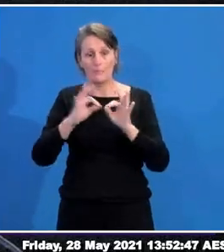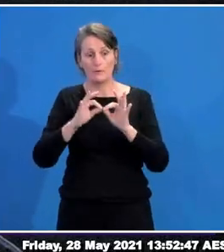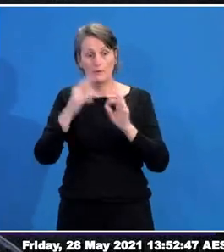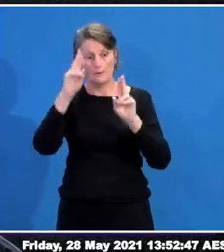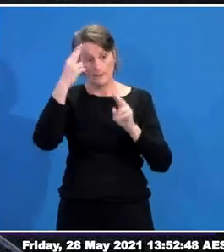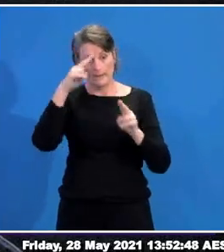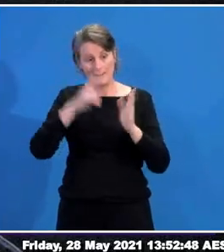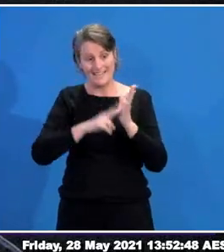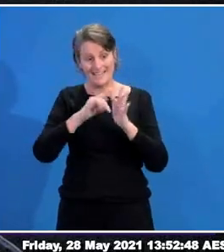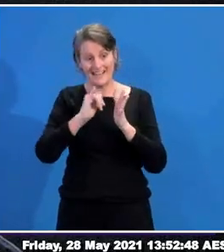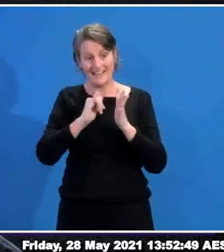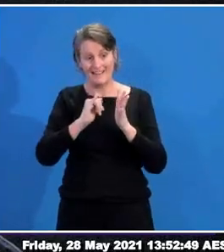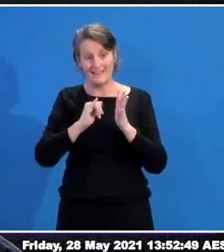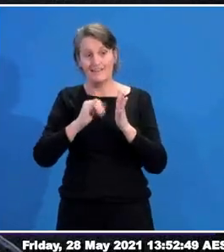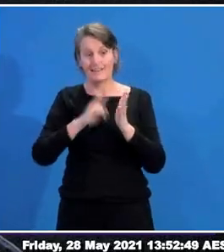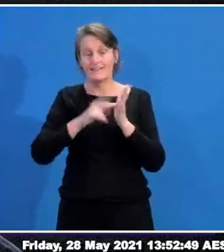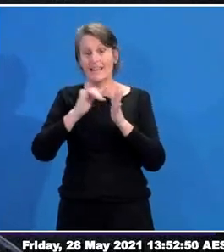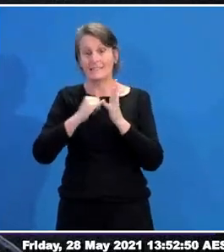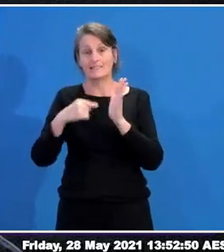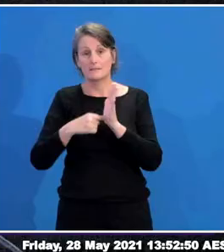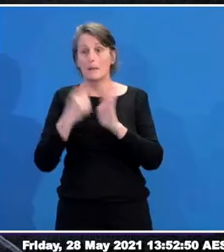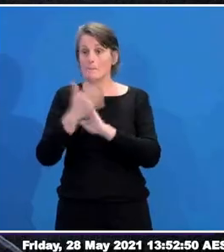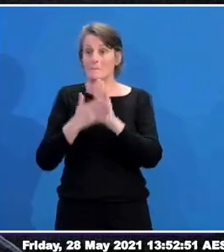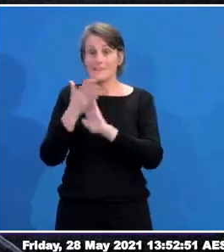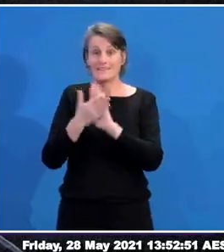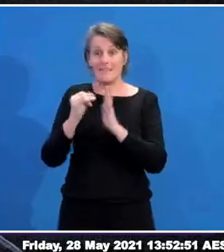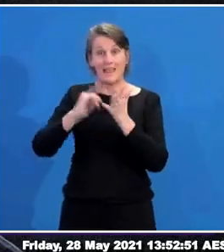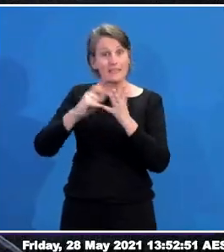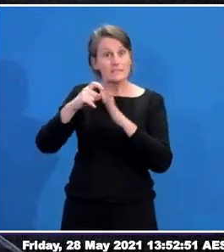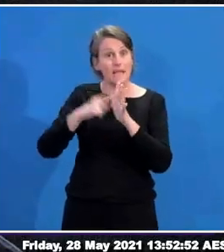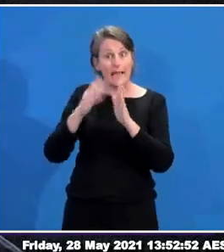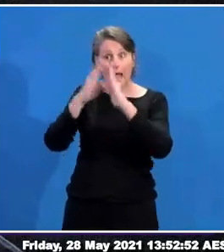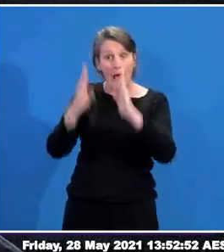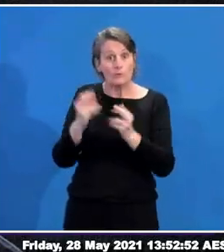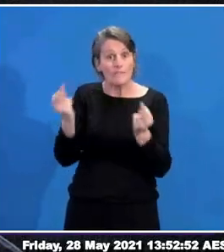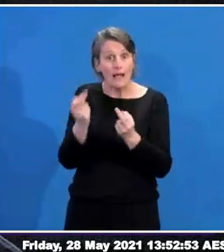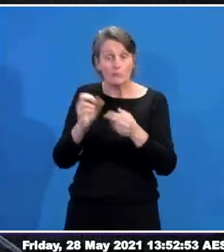That is where all the existing SDA properties are listed and participants